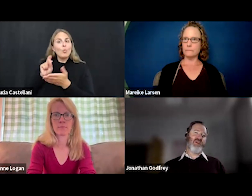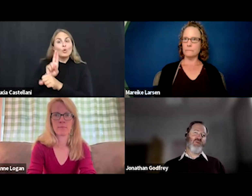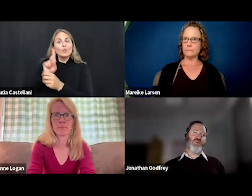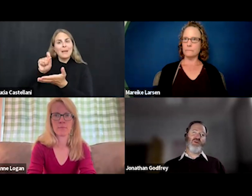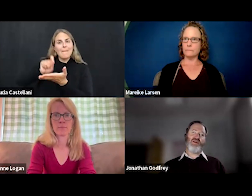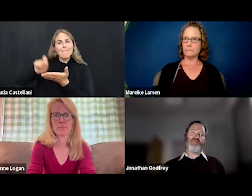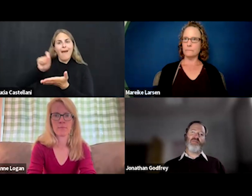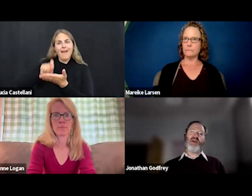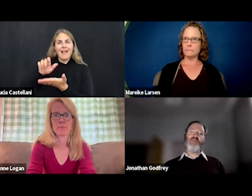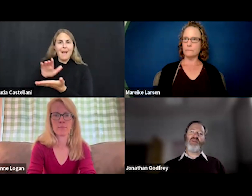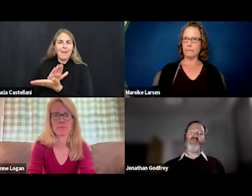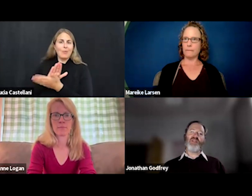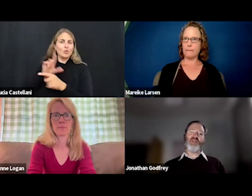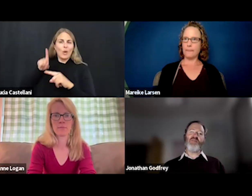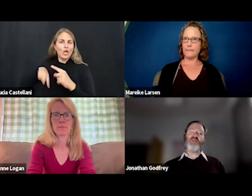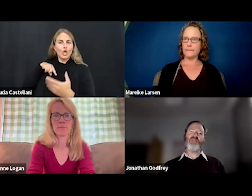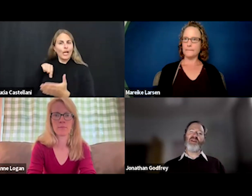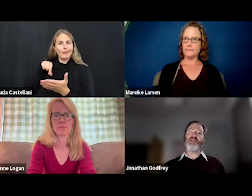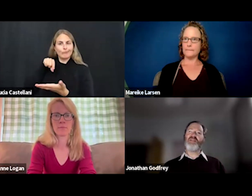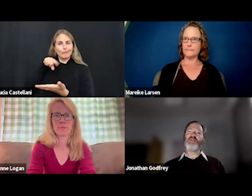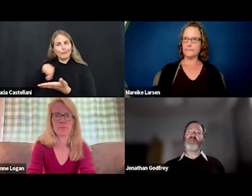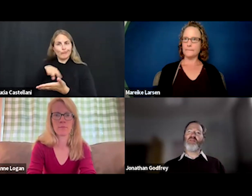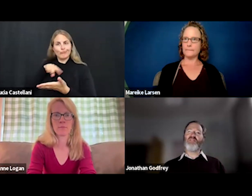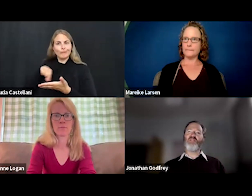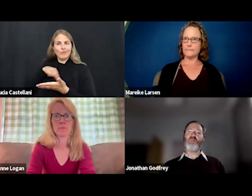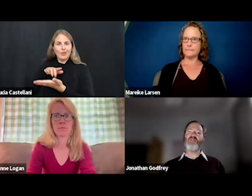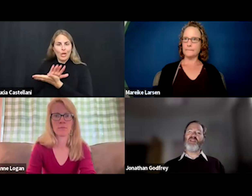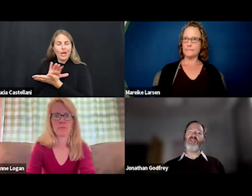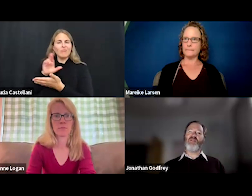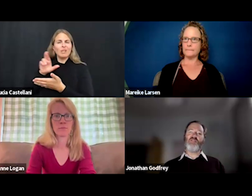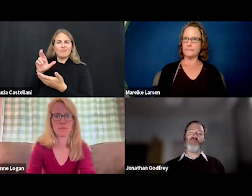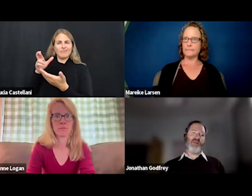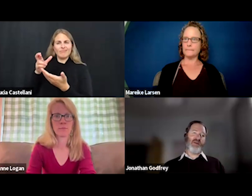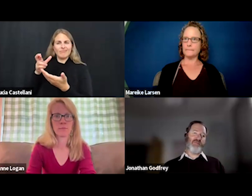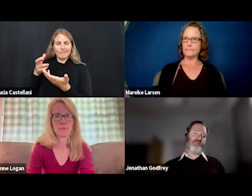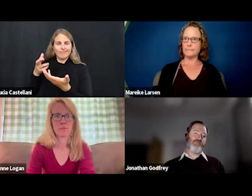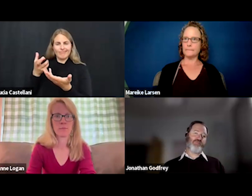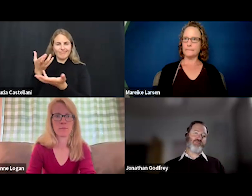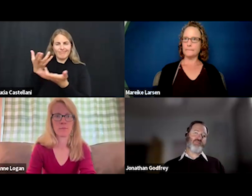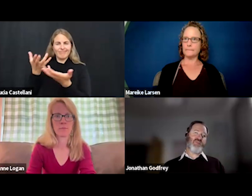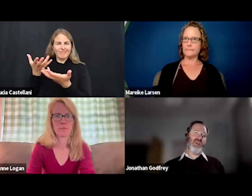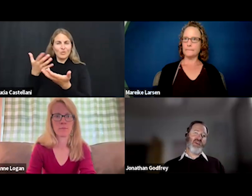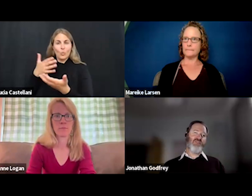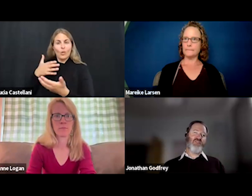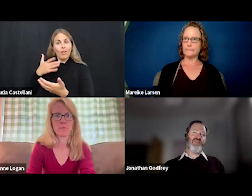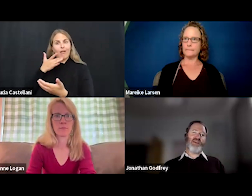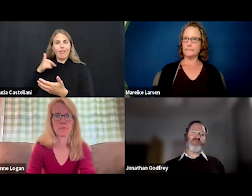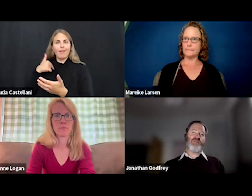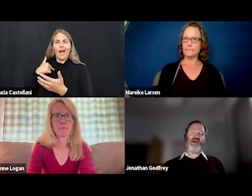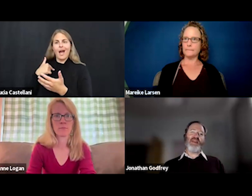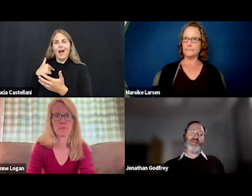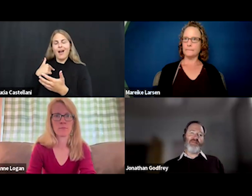Or maybe even a computer, but still printing it onto paper. So I missed out on all the marking,